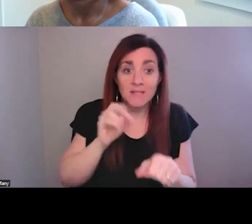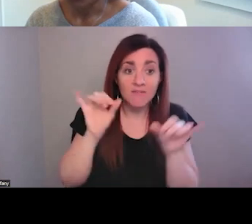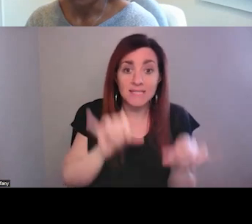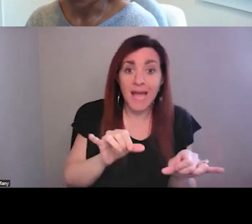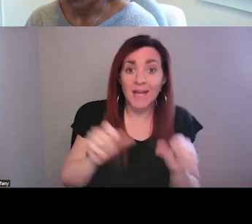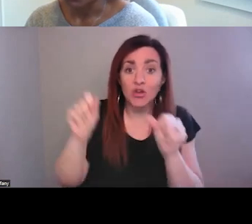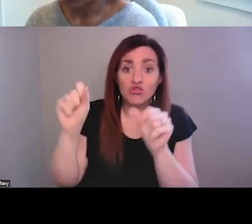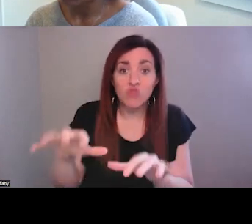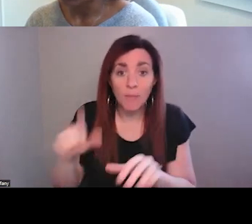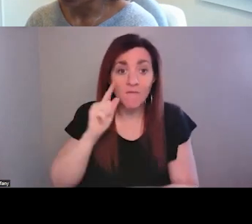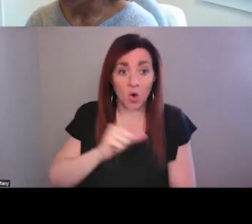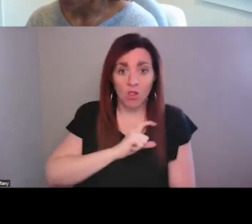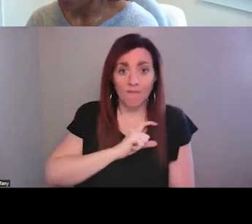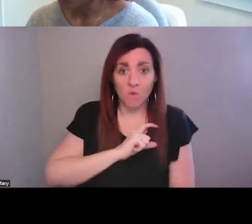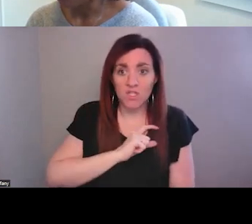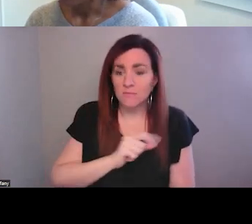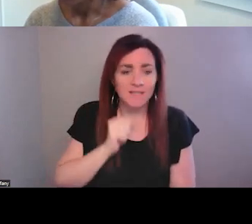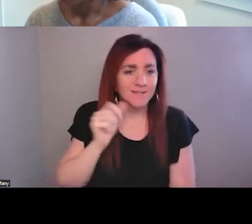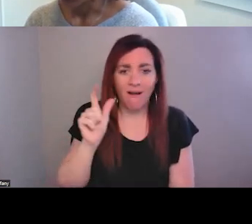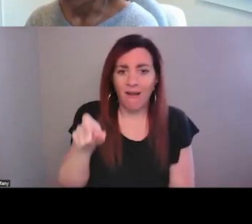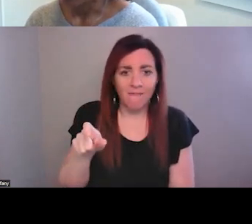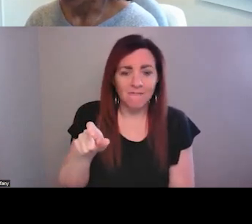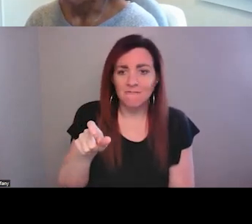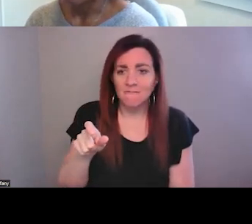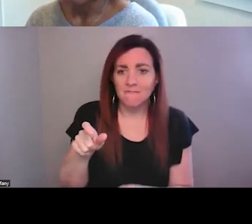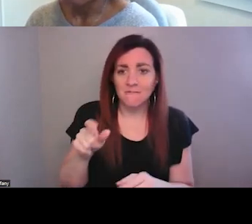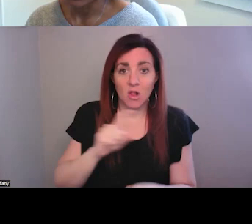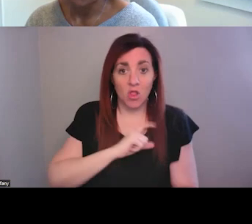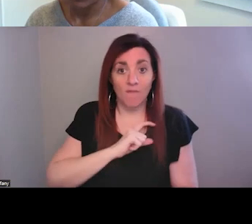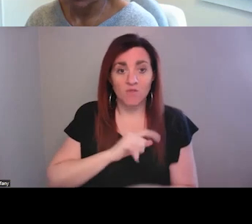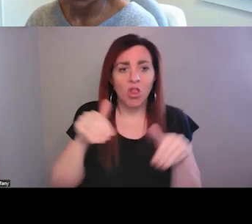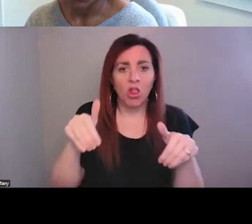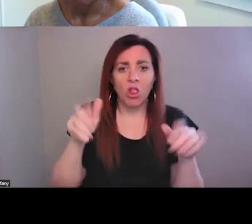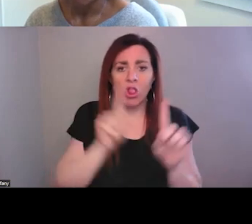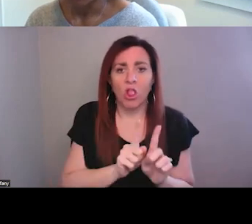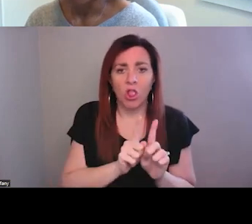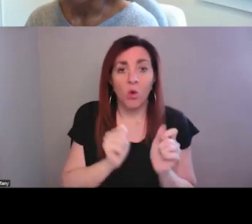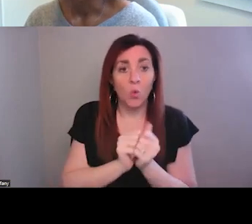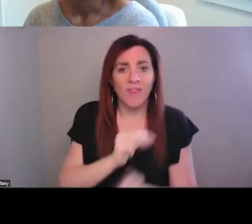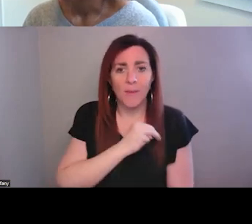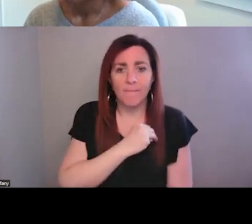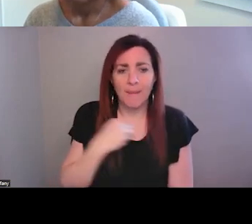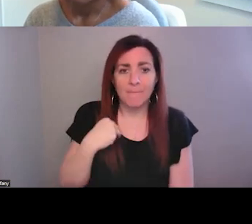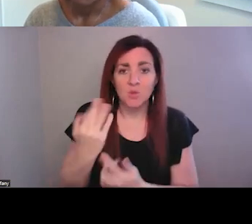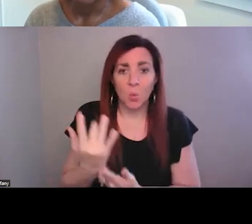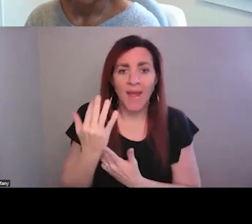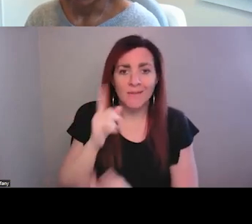LAW ENFORCEMENT NO LONGER SITTING WITH MEMBERS FOR 30 MINUTES OR